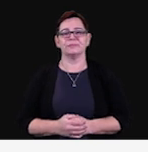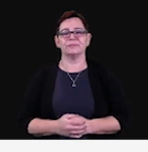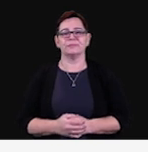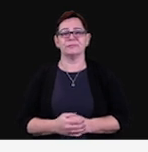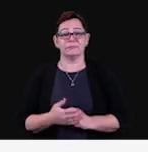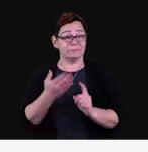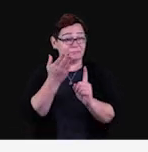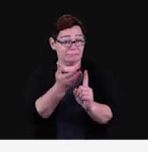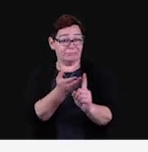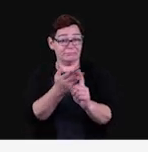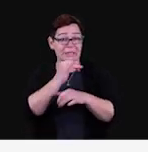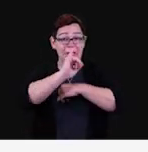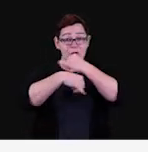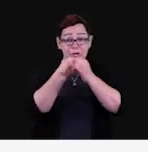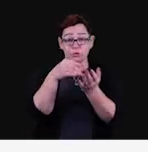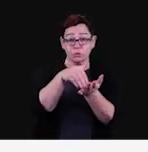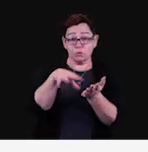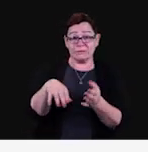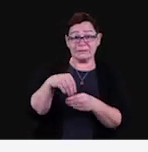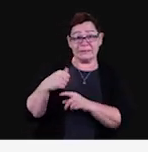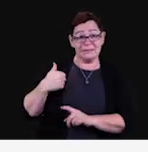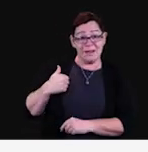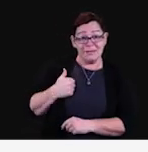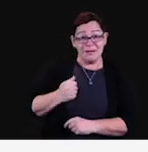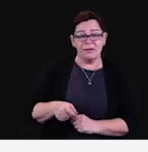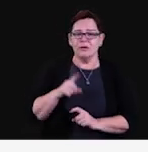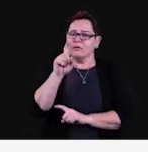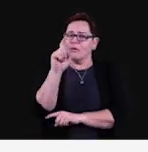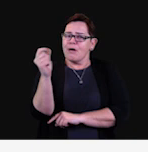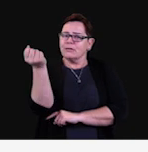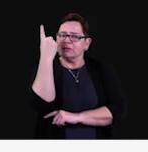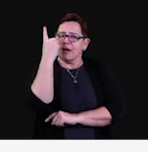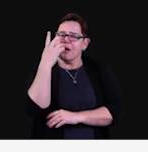As an international student in Canada, you should understand what your